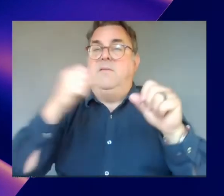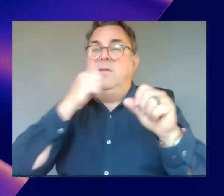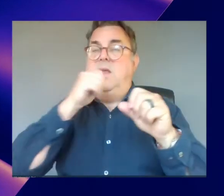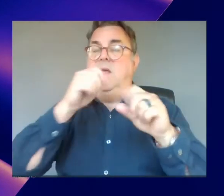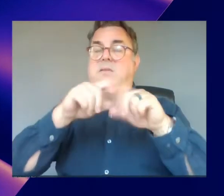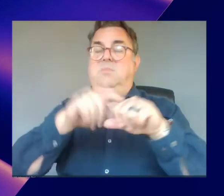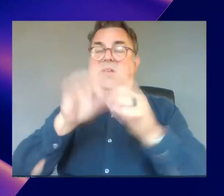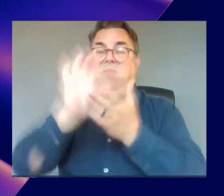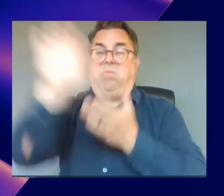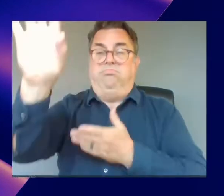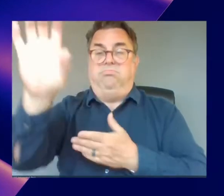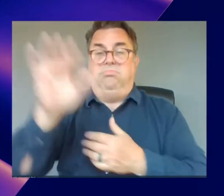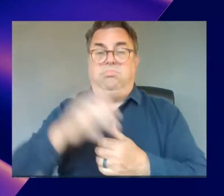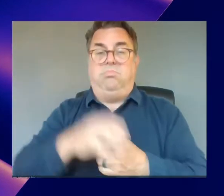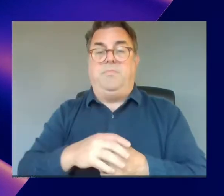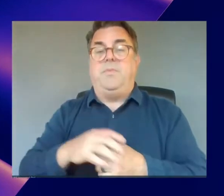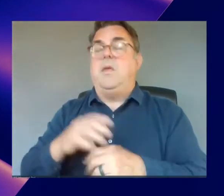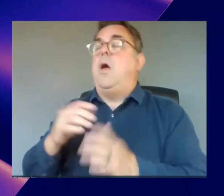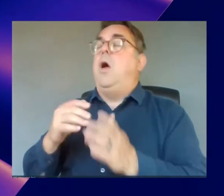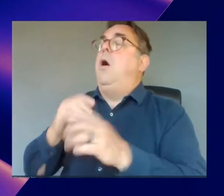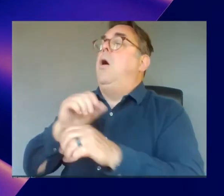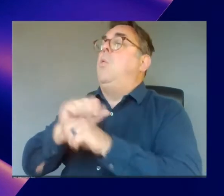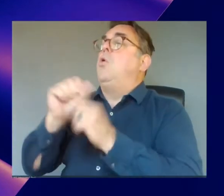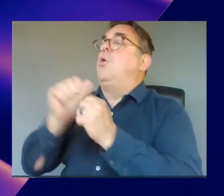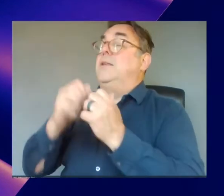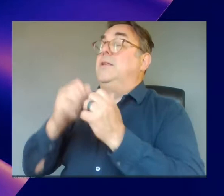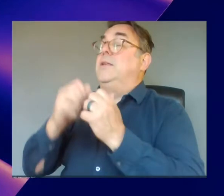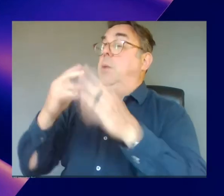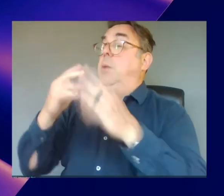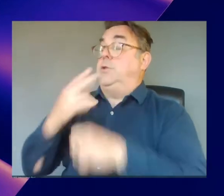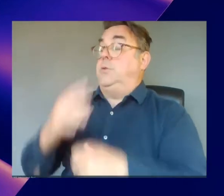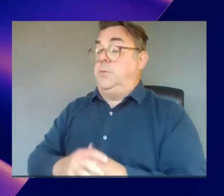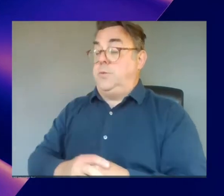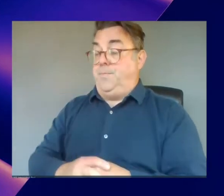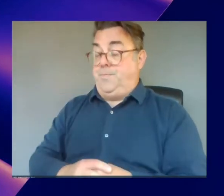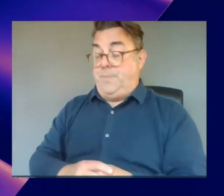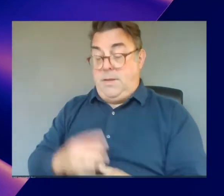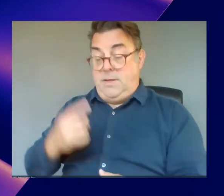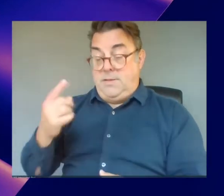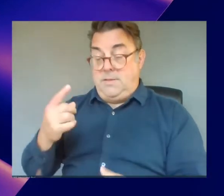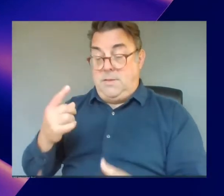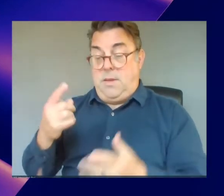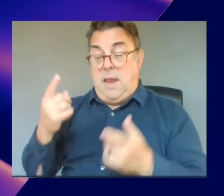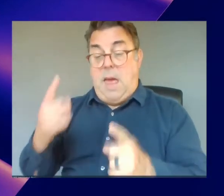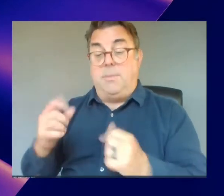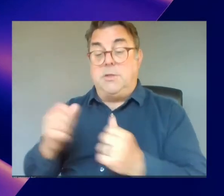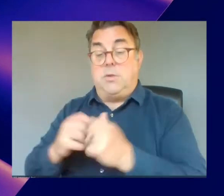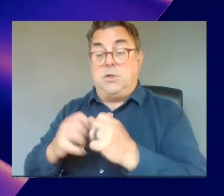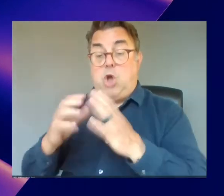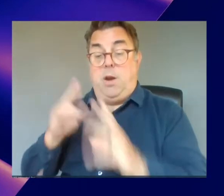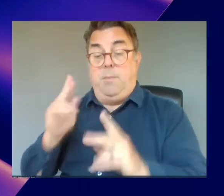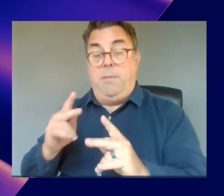Yeah, and I work with a lot of startup customers, and so one thing that happens with startup customers is that they're victims of their own success.